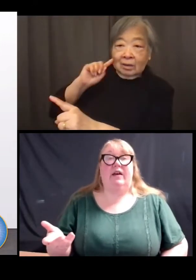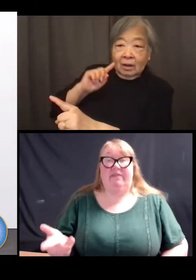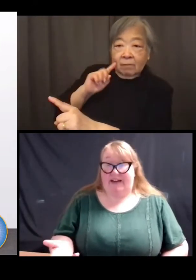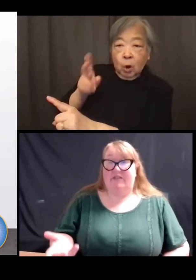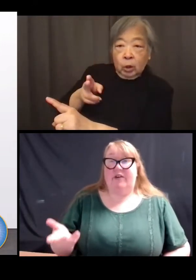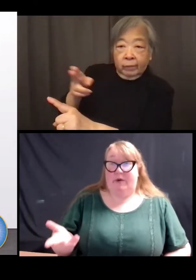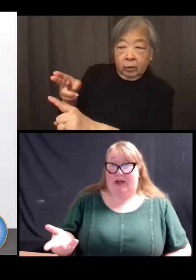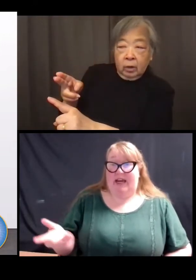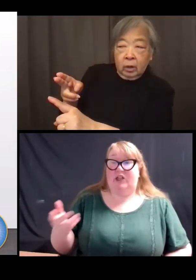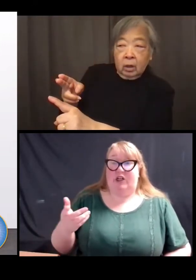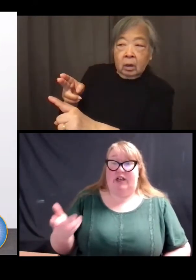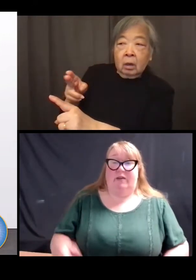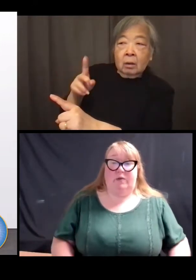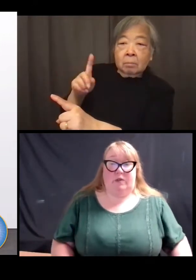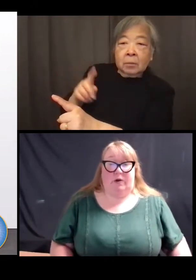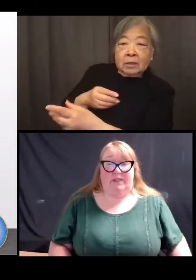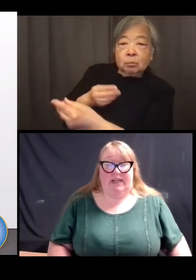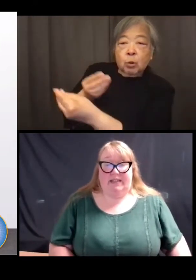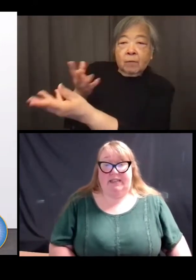effective communication in those circumstances